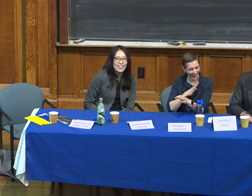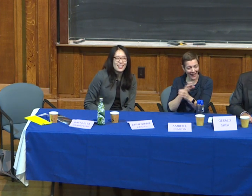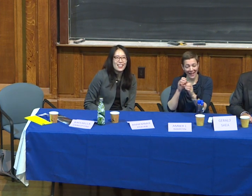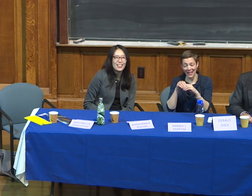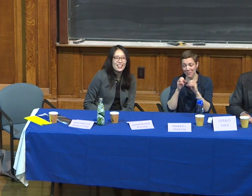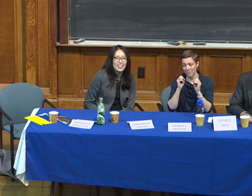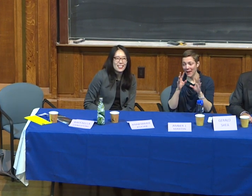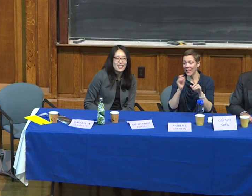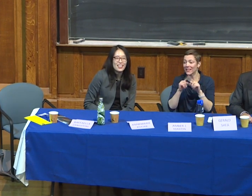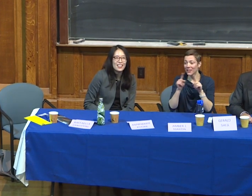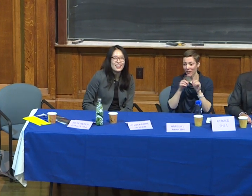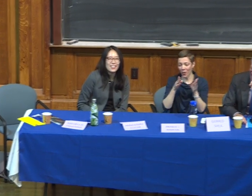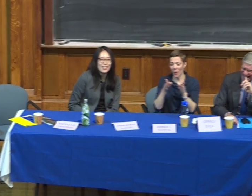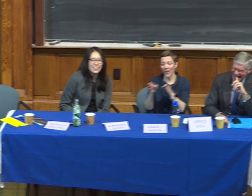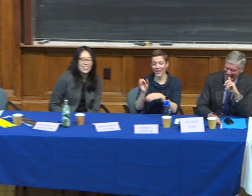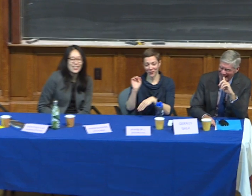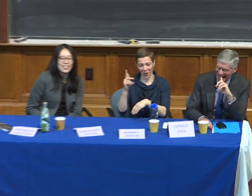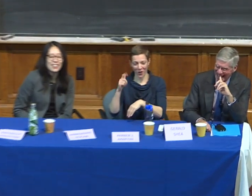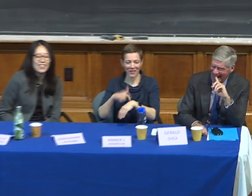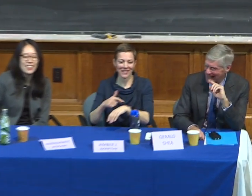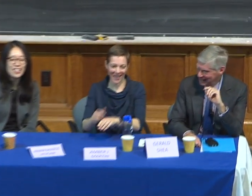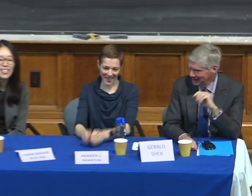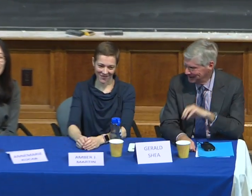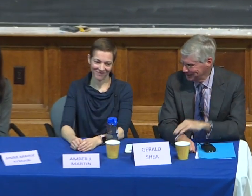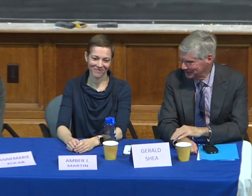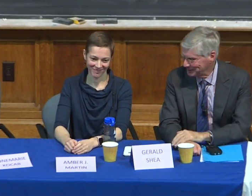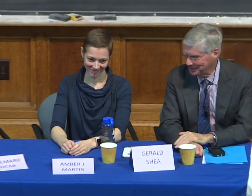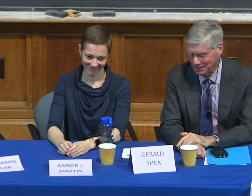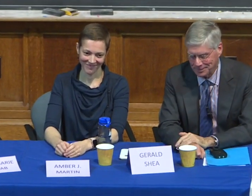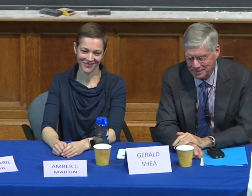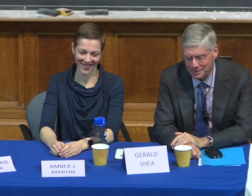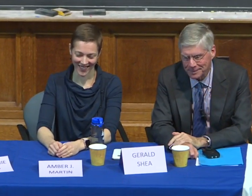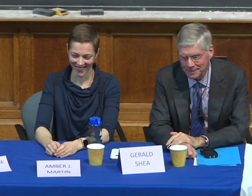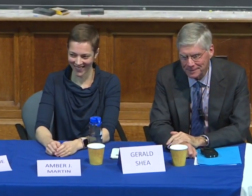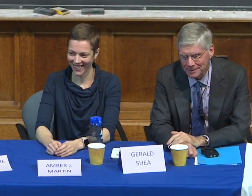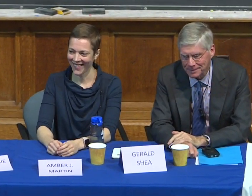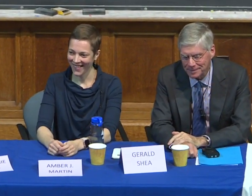Yes, it's okay in many different ways, all the time.